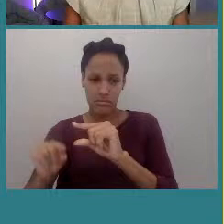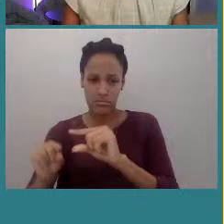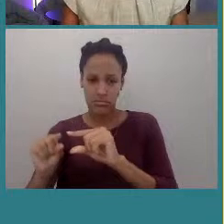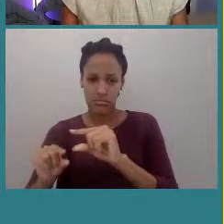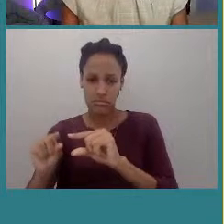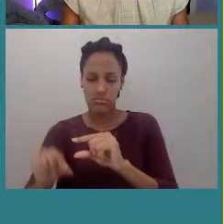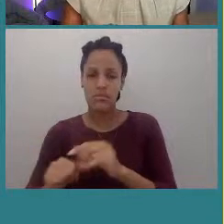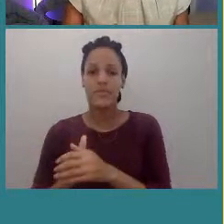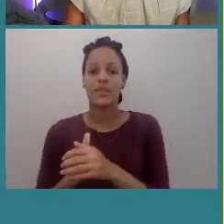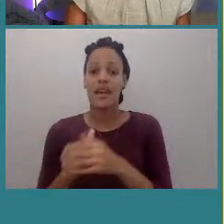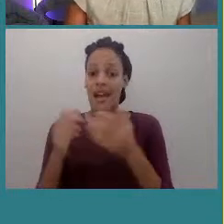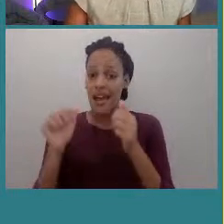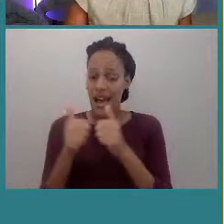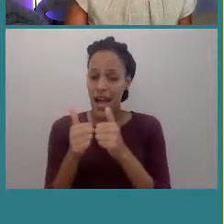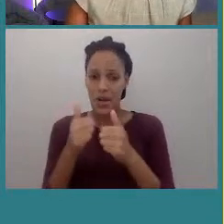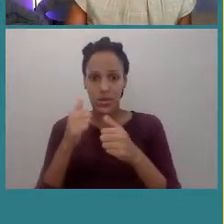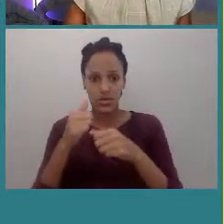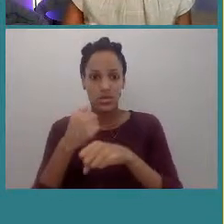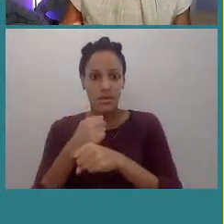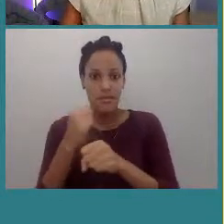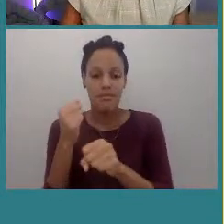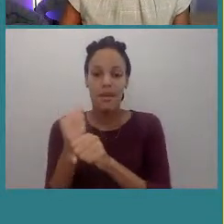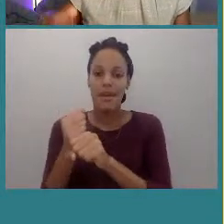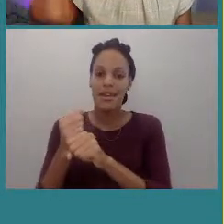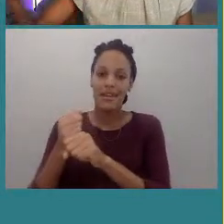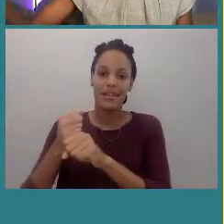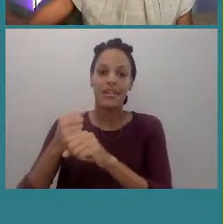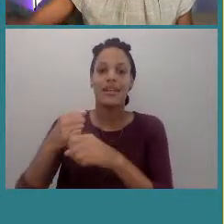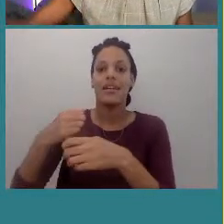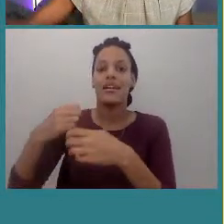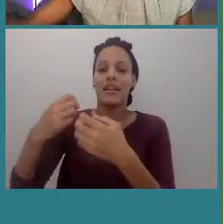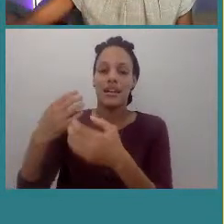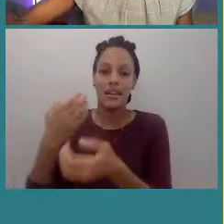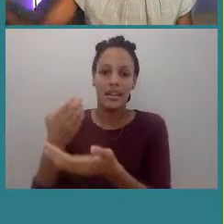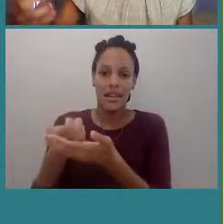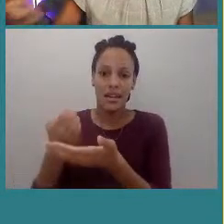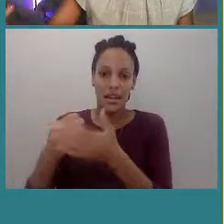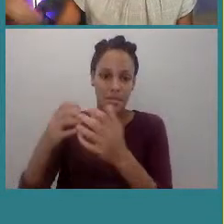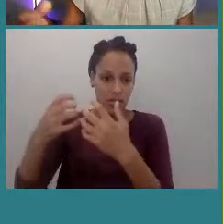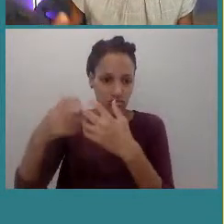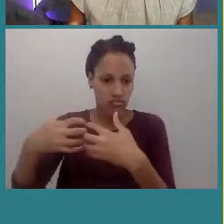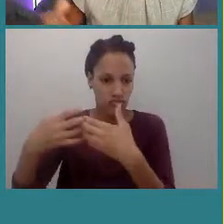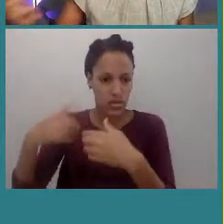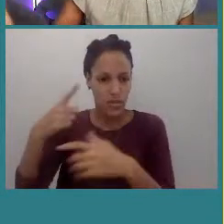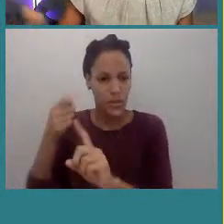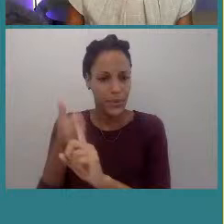an economic engine for yourself and society, the people that look like you, the community